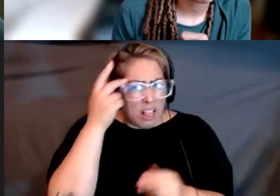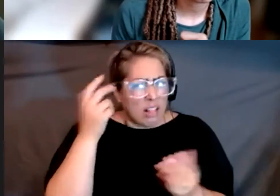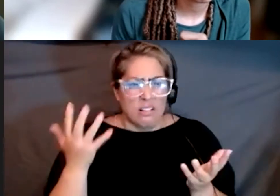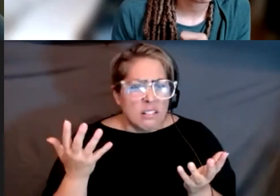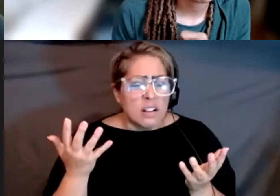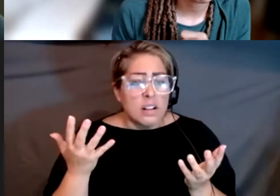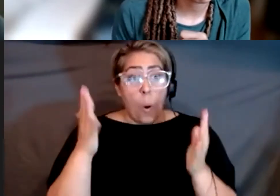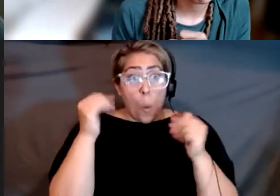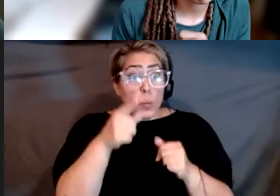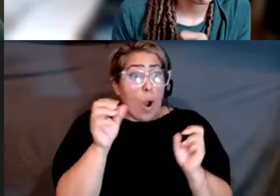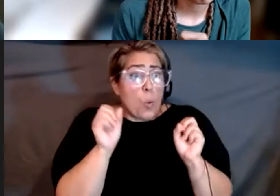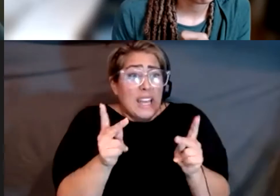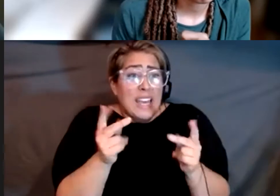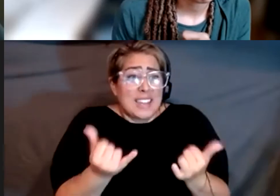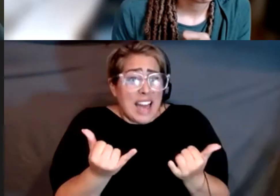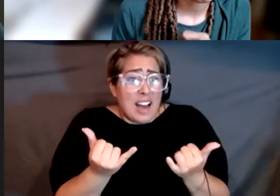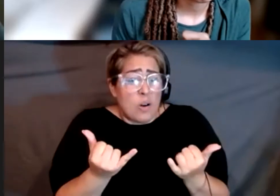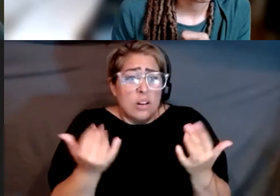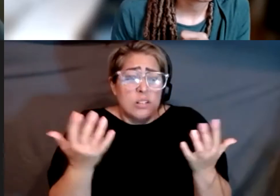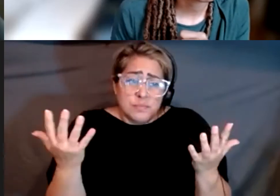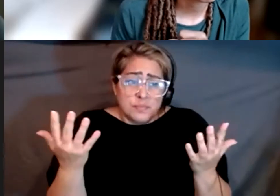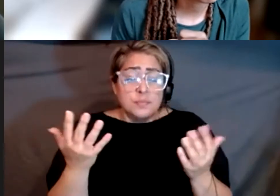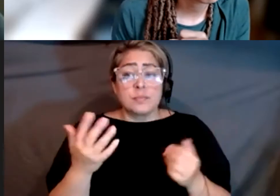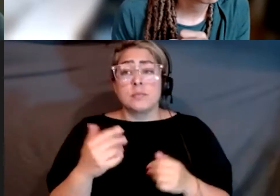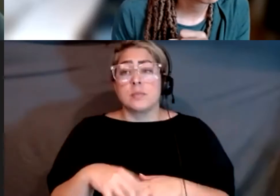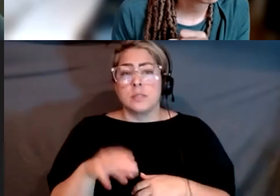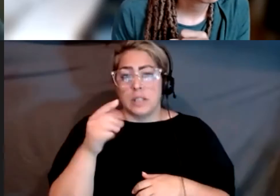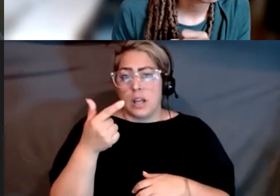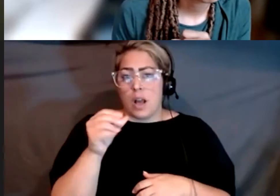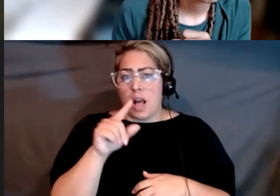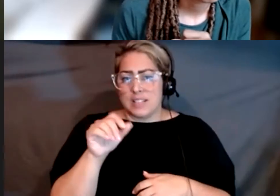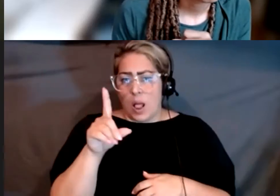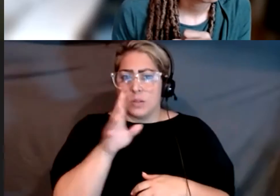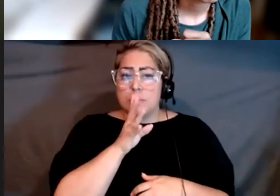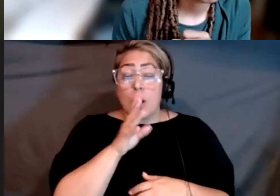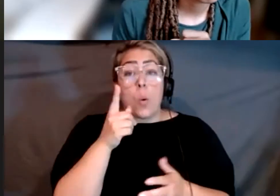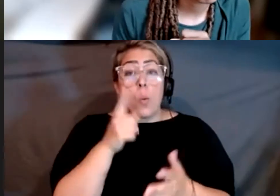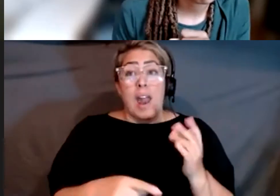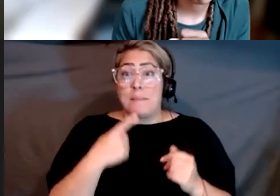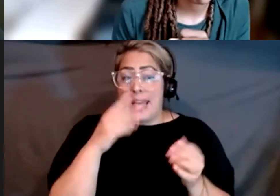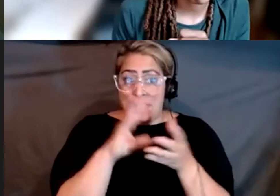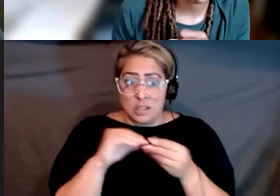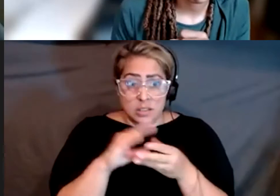What I have been saying is -- and this is something the deputy mayor